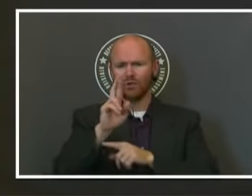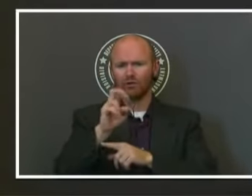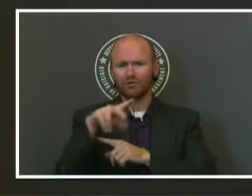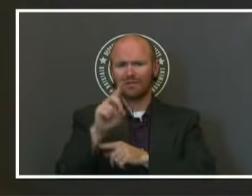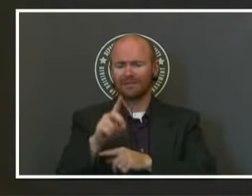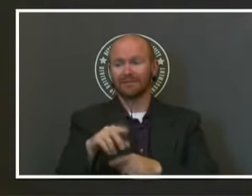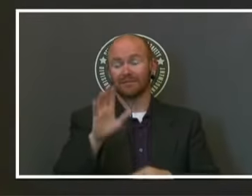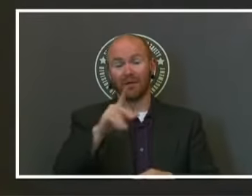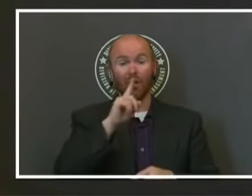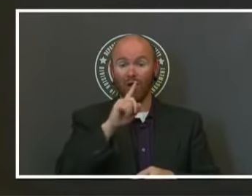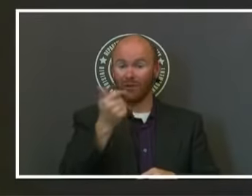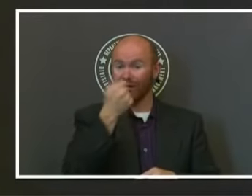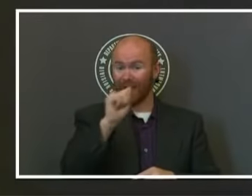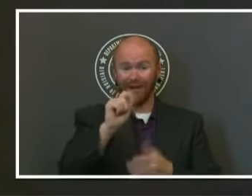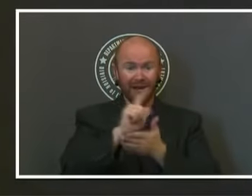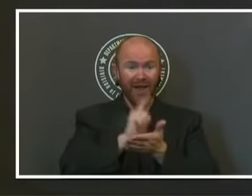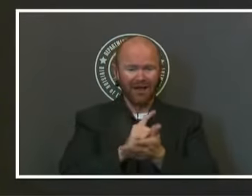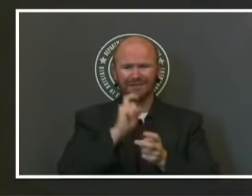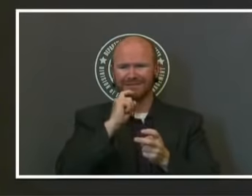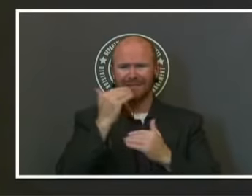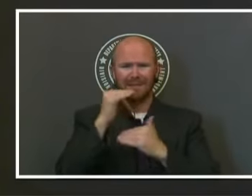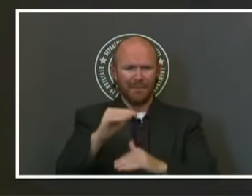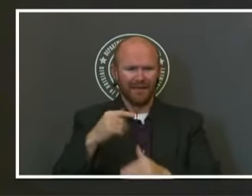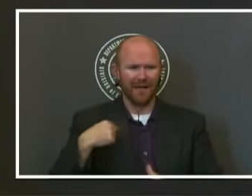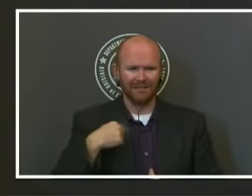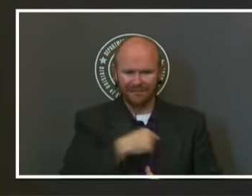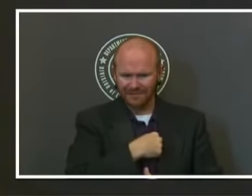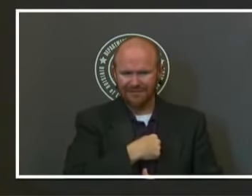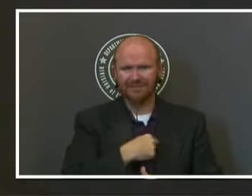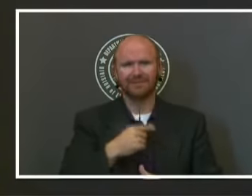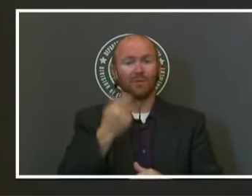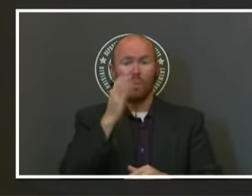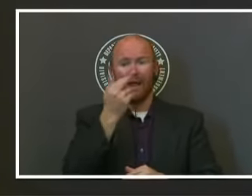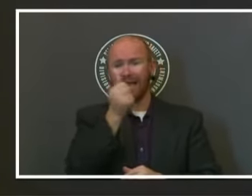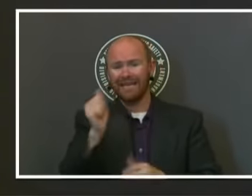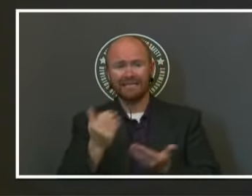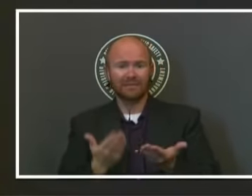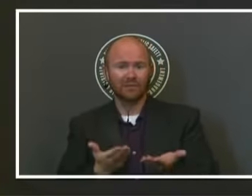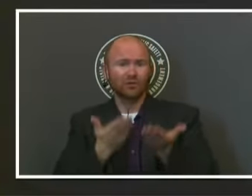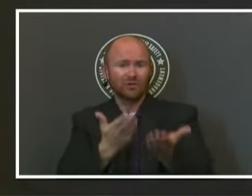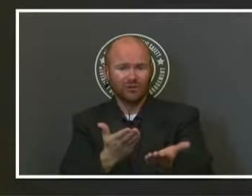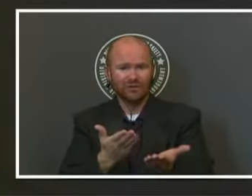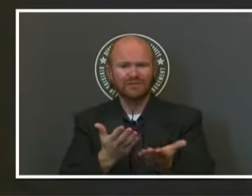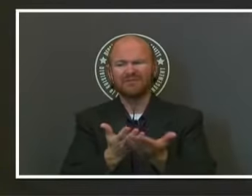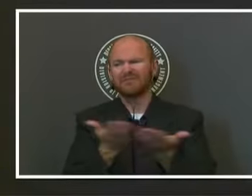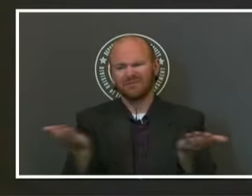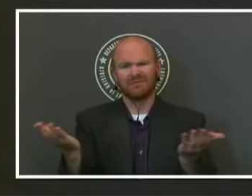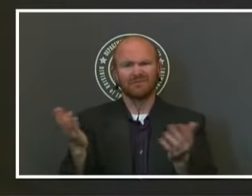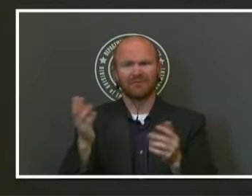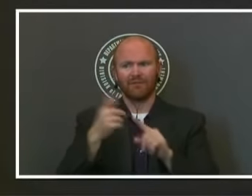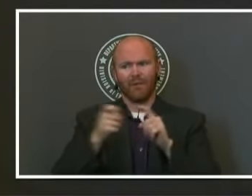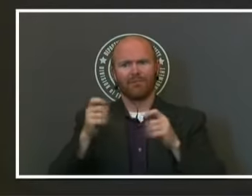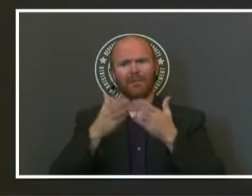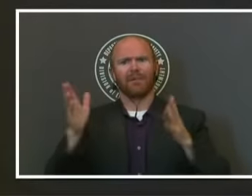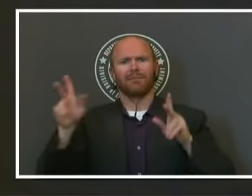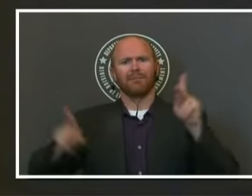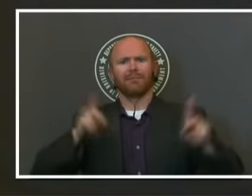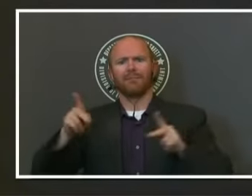function some suggestions to come to us you know from people